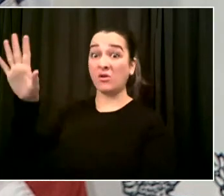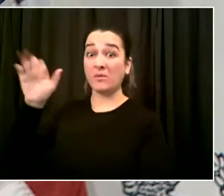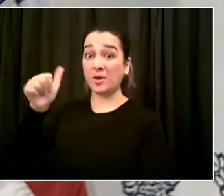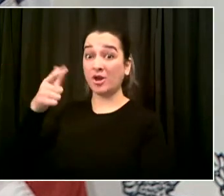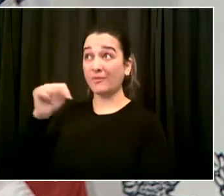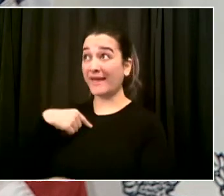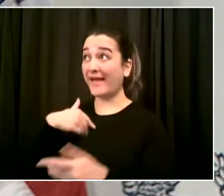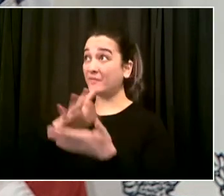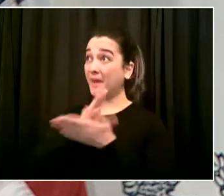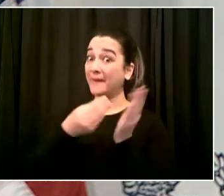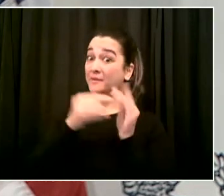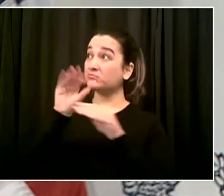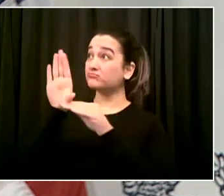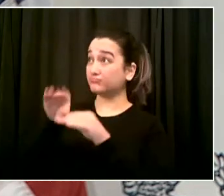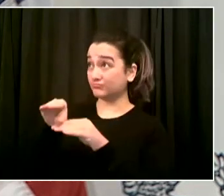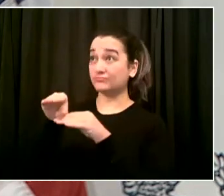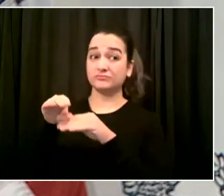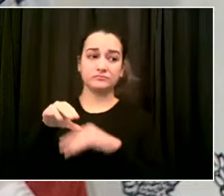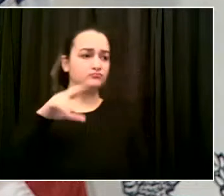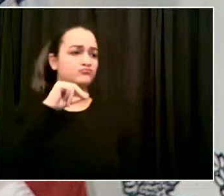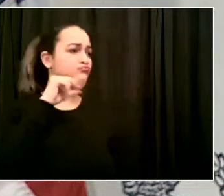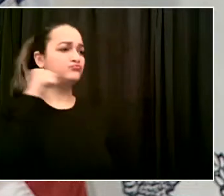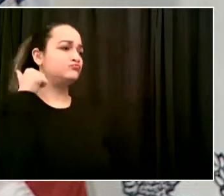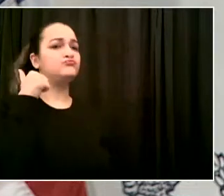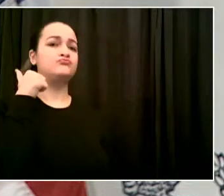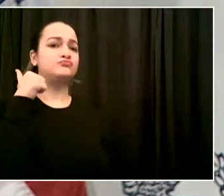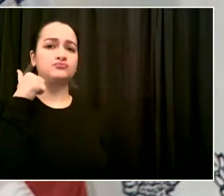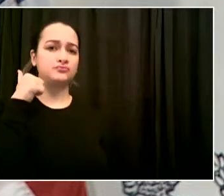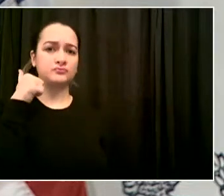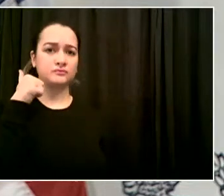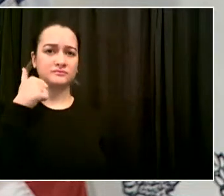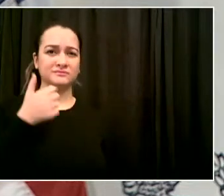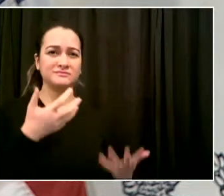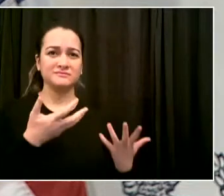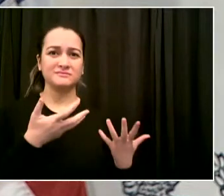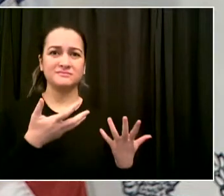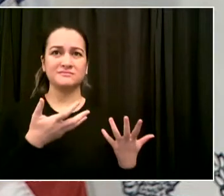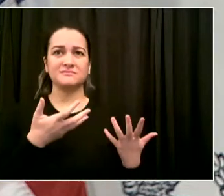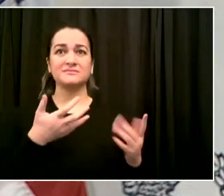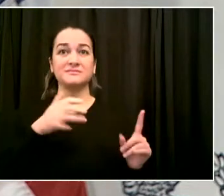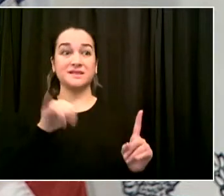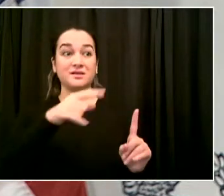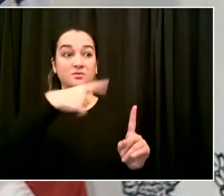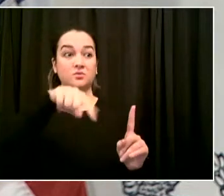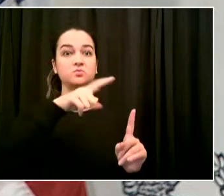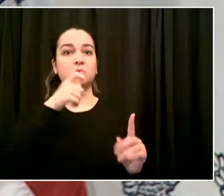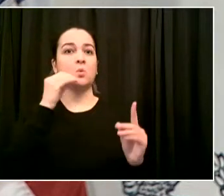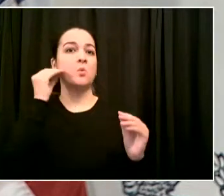TAKE A LOOK AT THAT FOR SURE. I KNOW THE BIGGER LUSOTITI ON IN TERMS OF